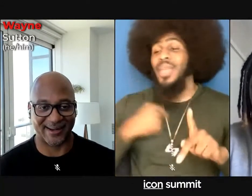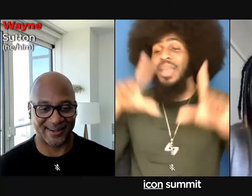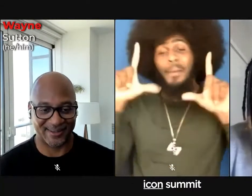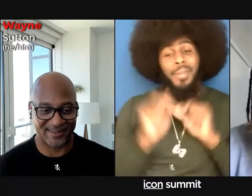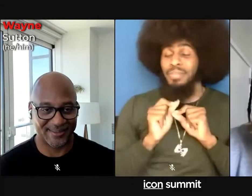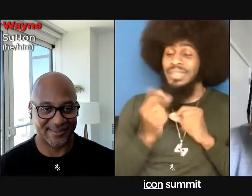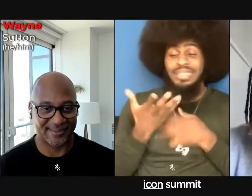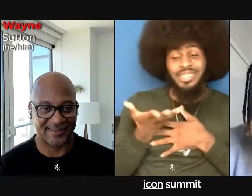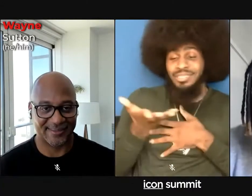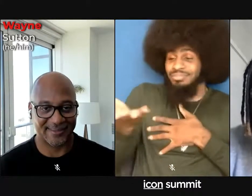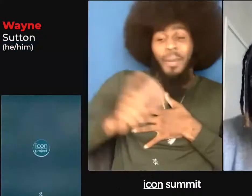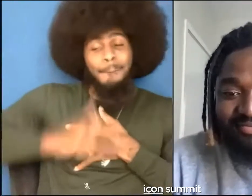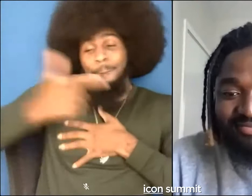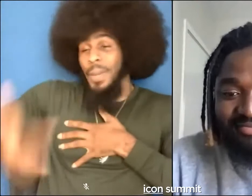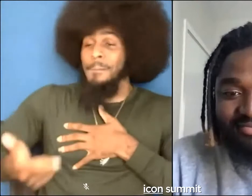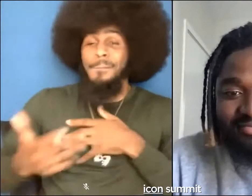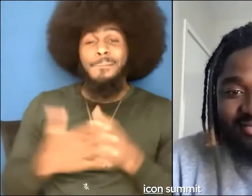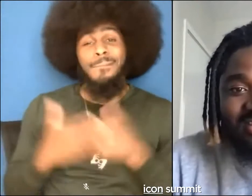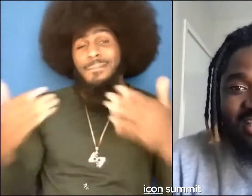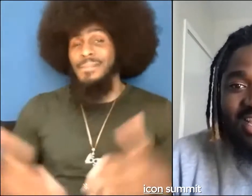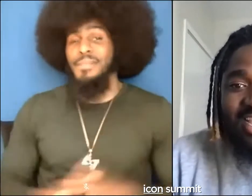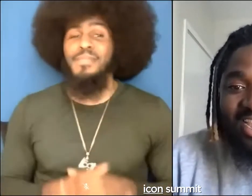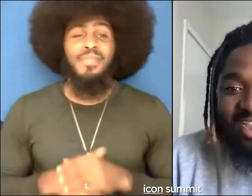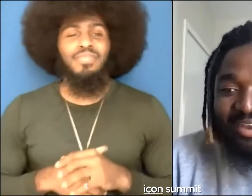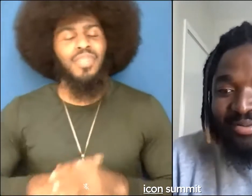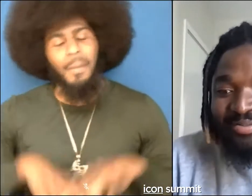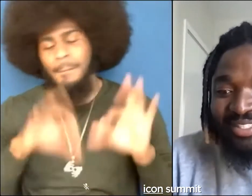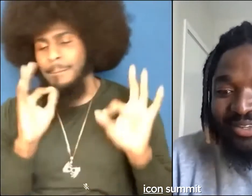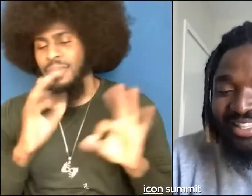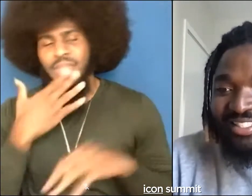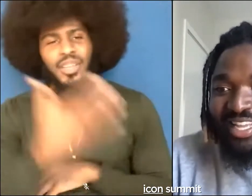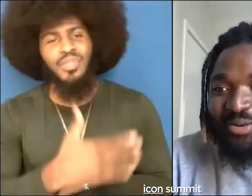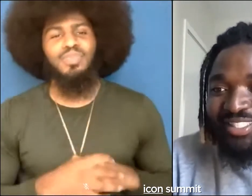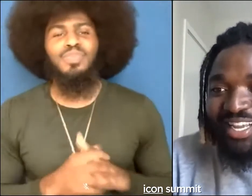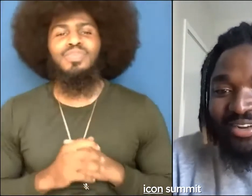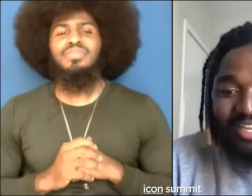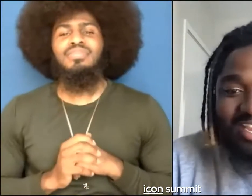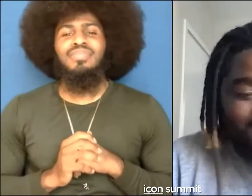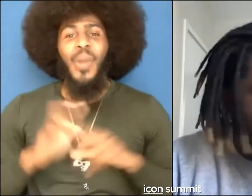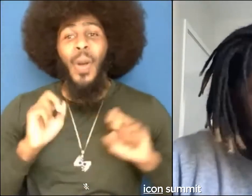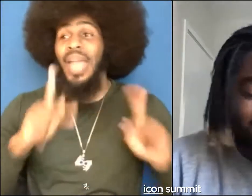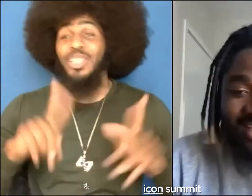Sounds good. Thank you. So, this is how we start. Okay.